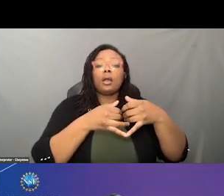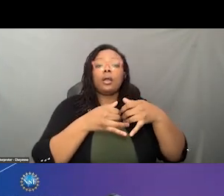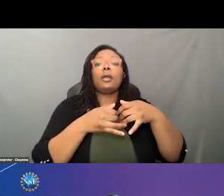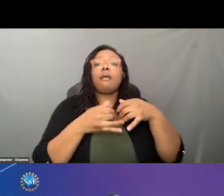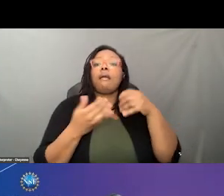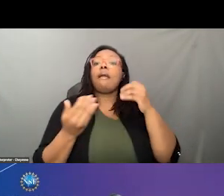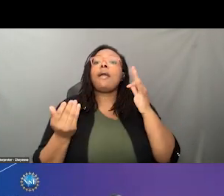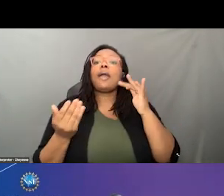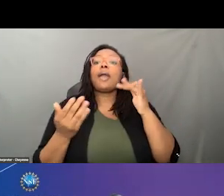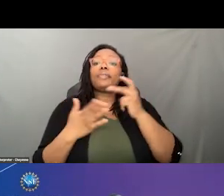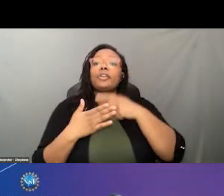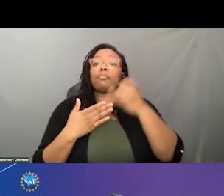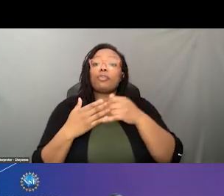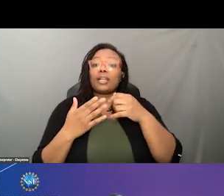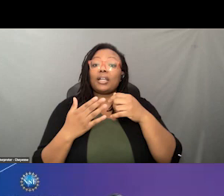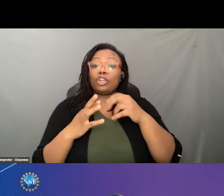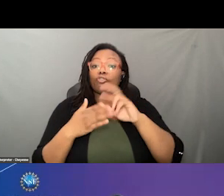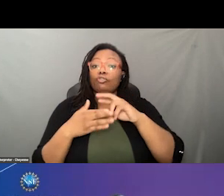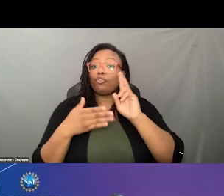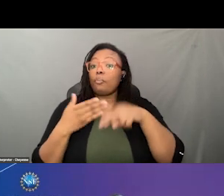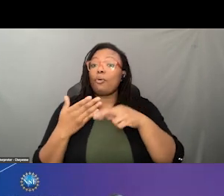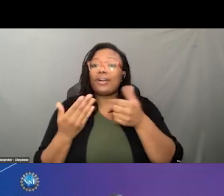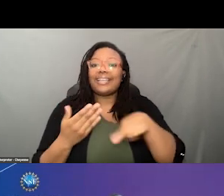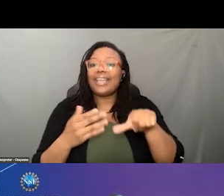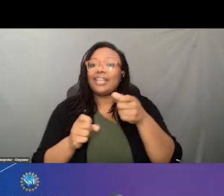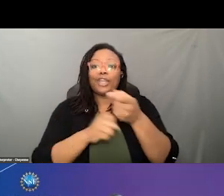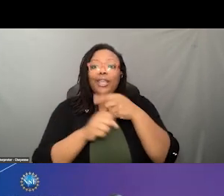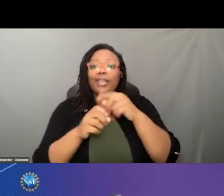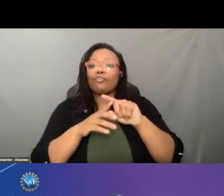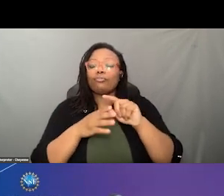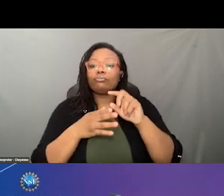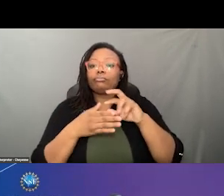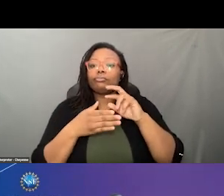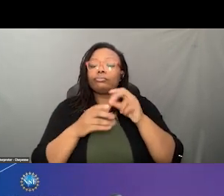if the project reports, basically any of the annual reports, final report,